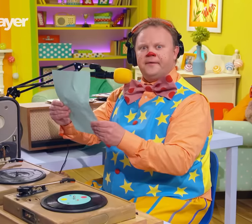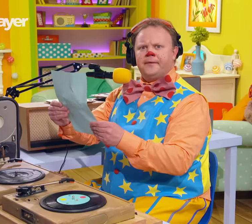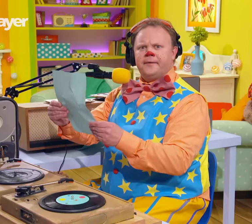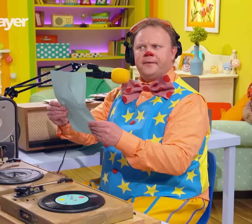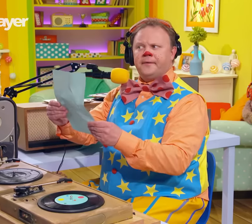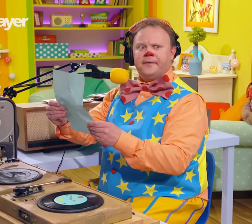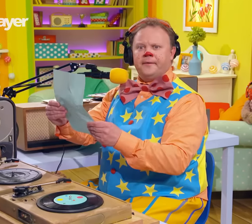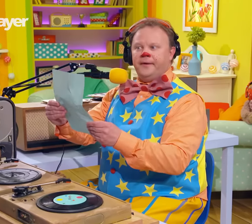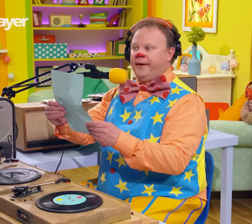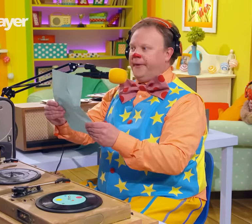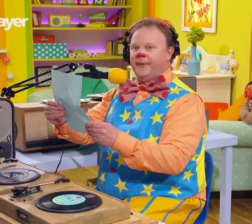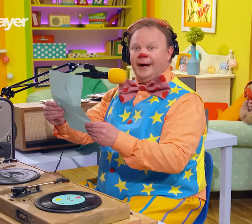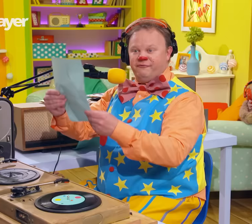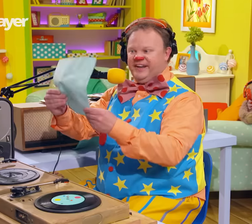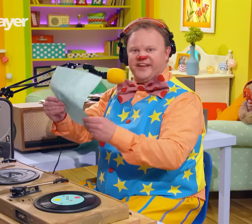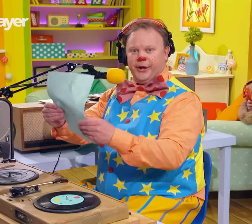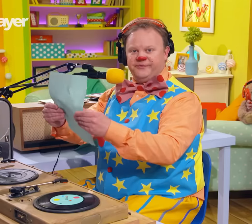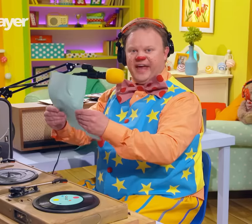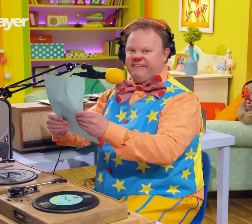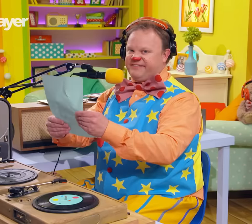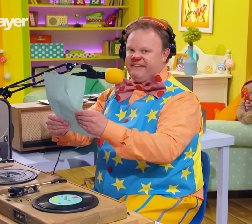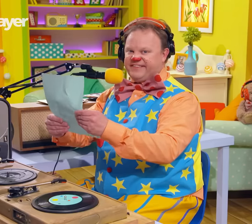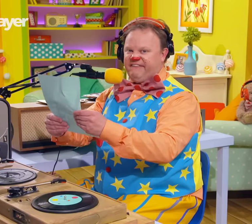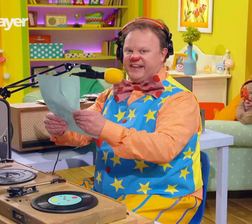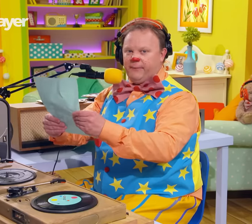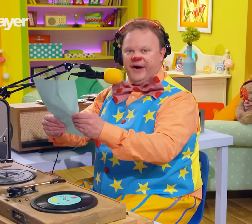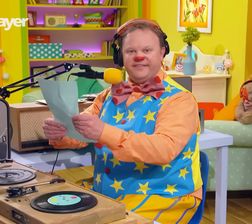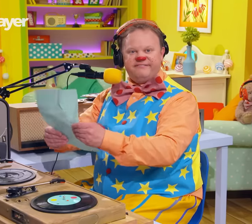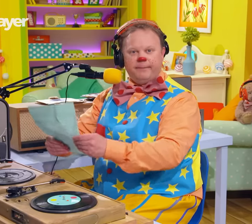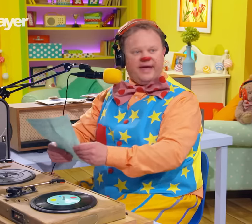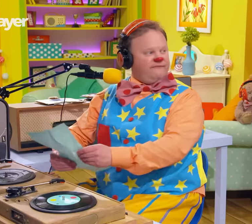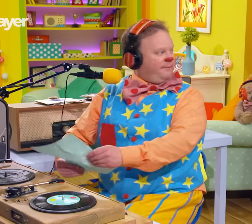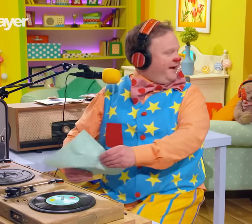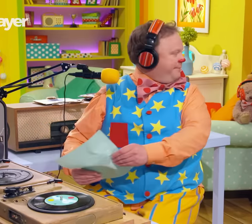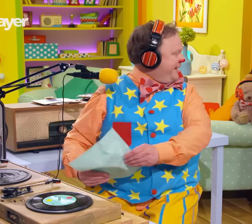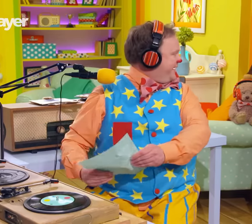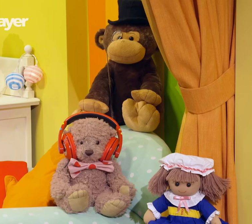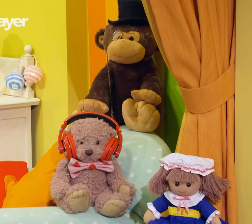they're right behind you i'm reading the news here it's very serious well it might be